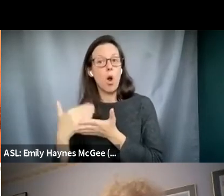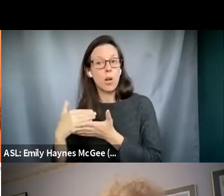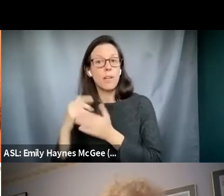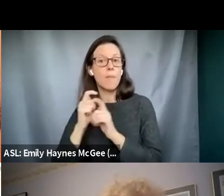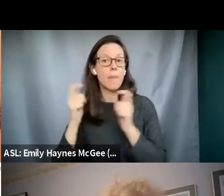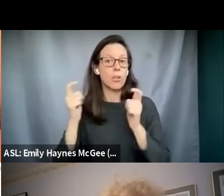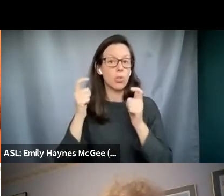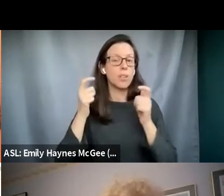Yes.